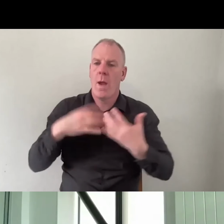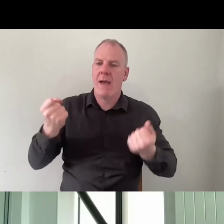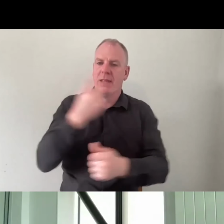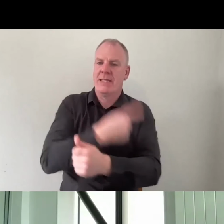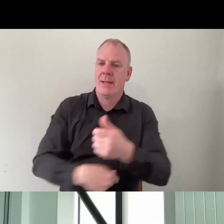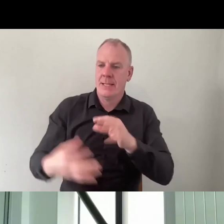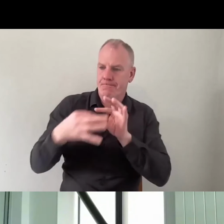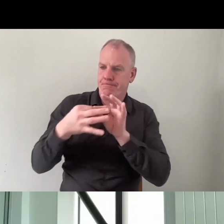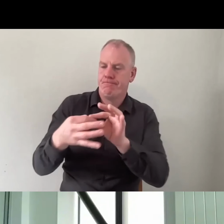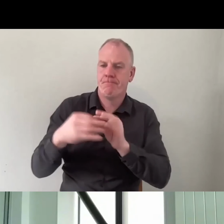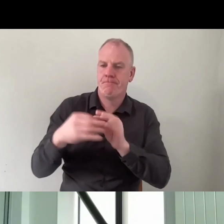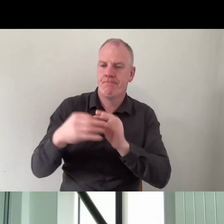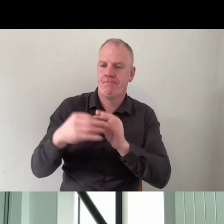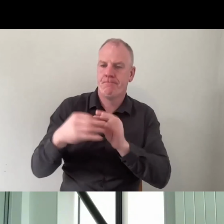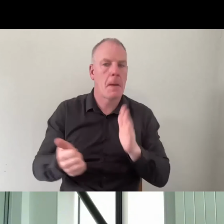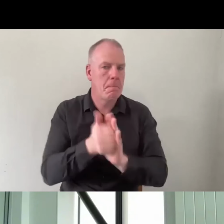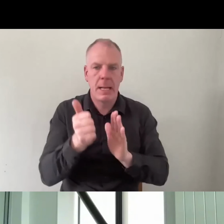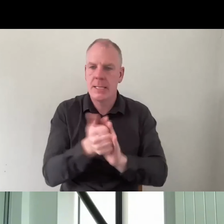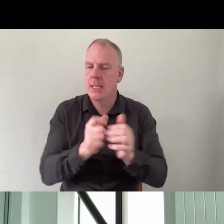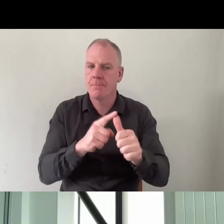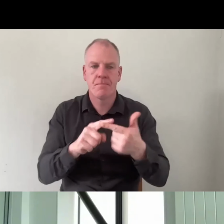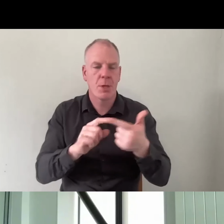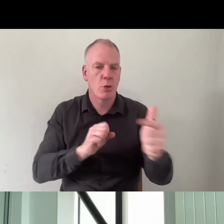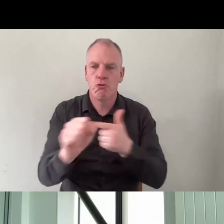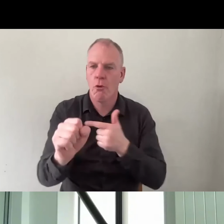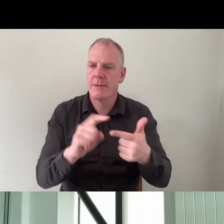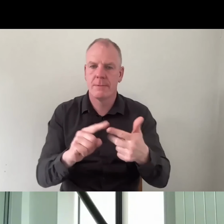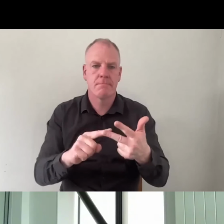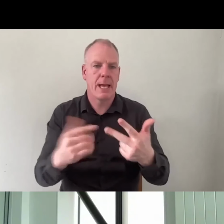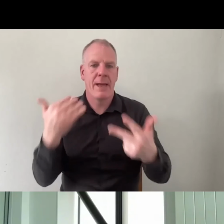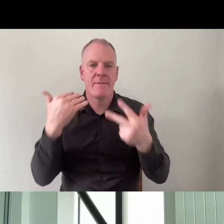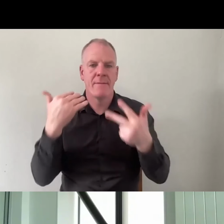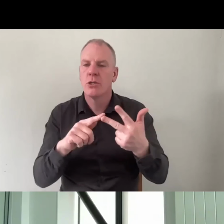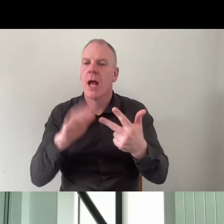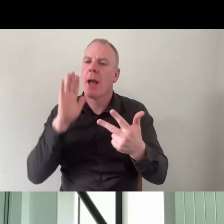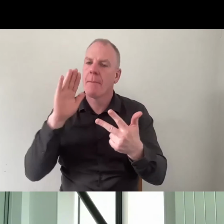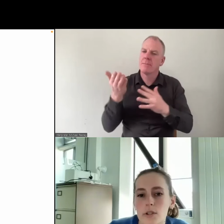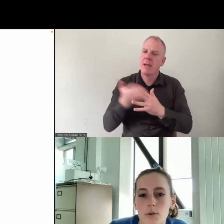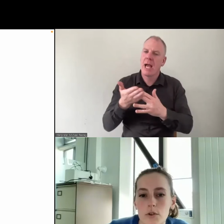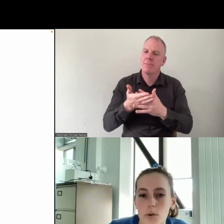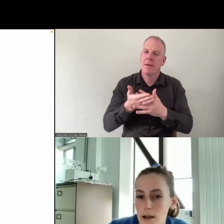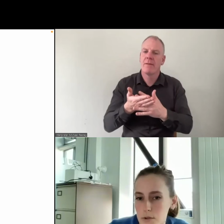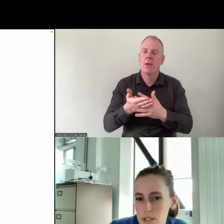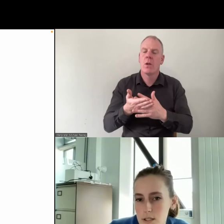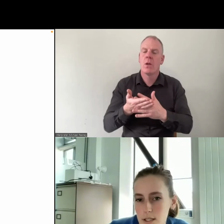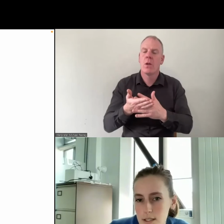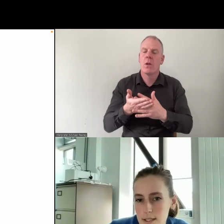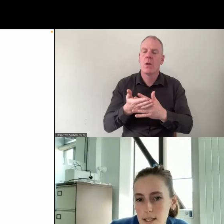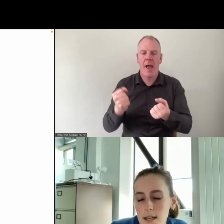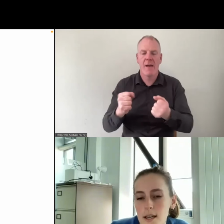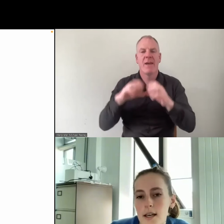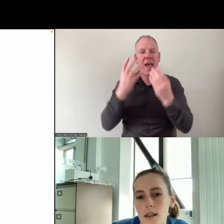It concerns buildings, services and information and must be accessible to persons with disabilities, including also heritage sites.